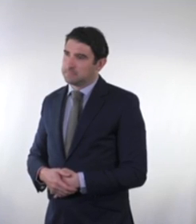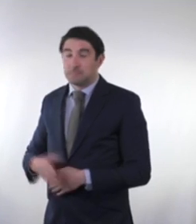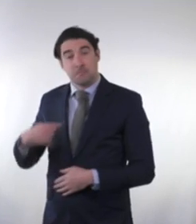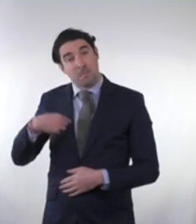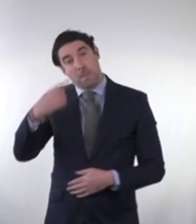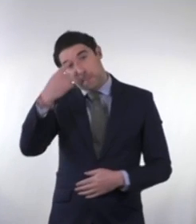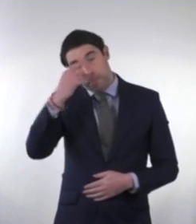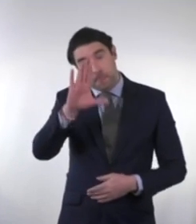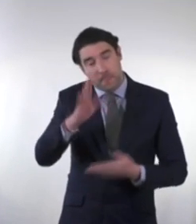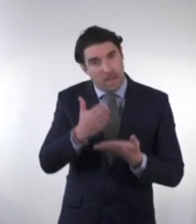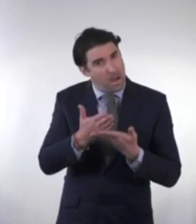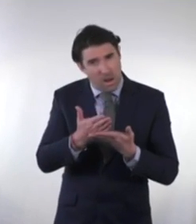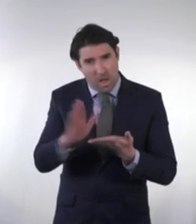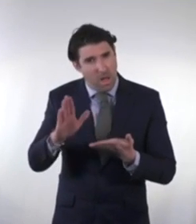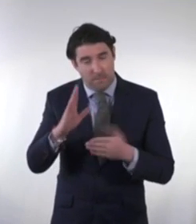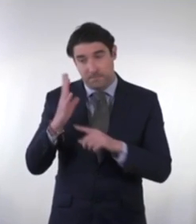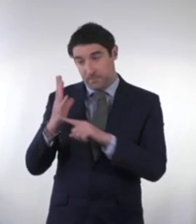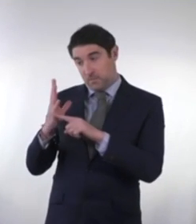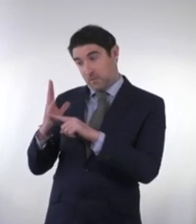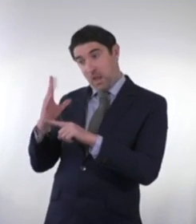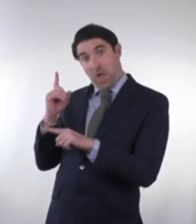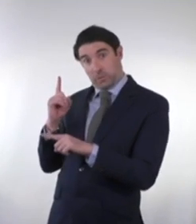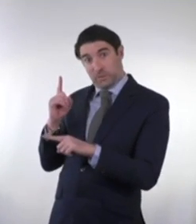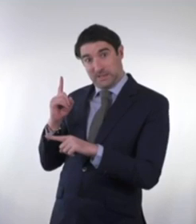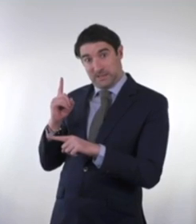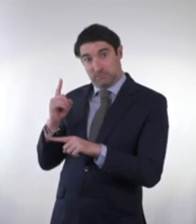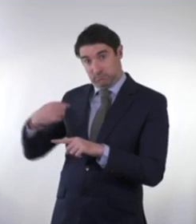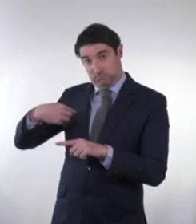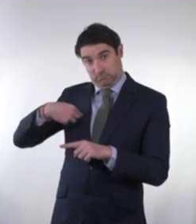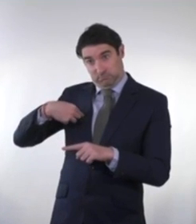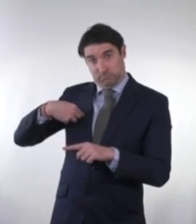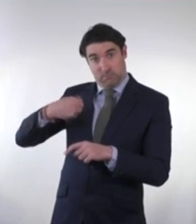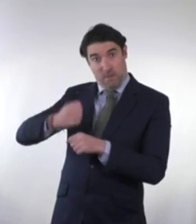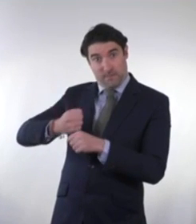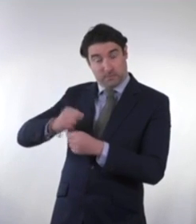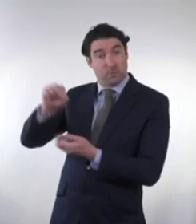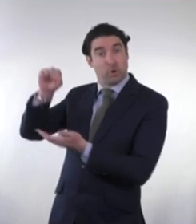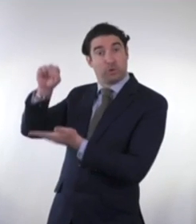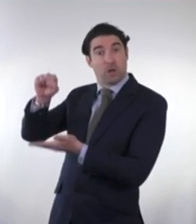providing safe legal routes to the UK and bolstering our efforts to deter human trafficking?